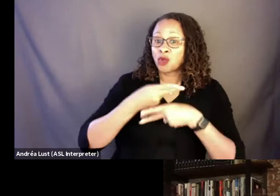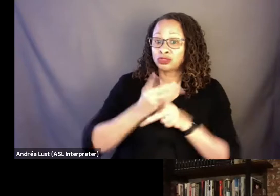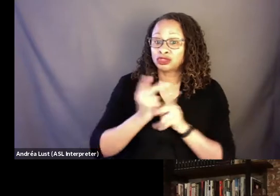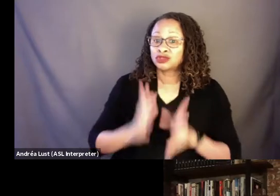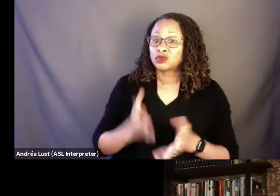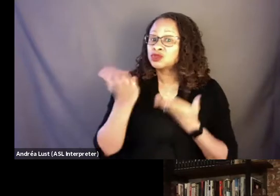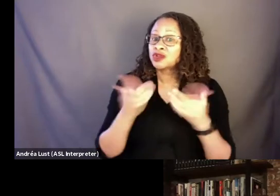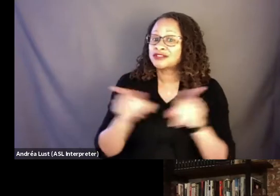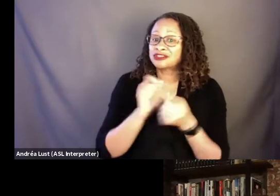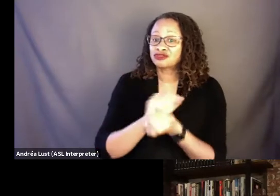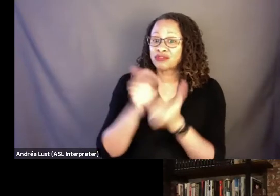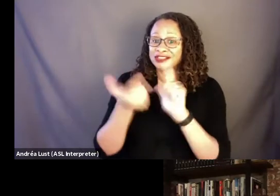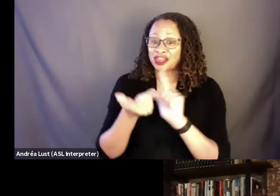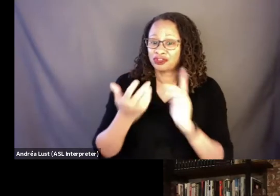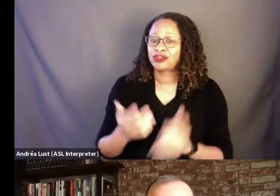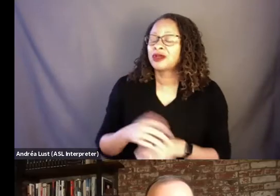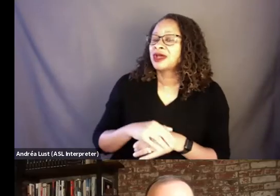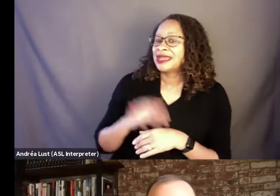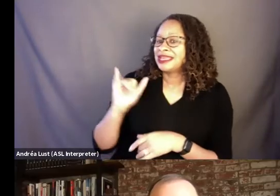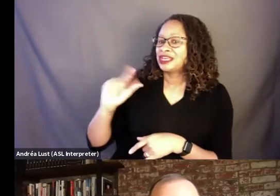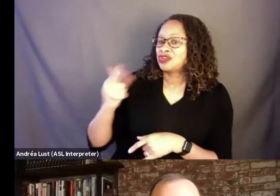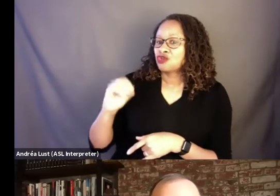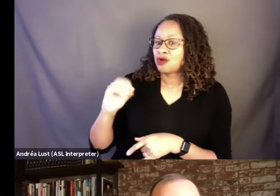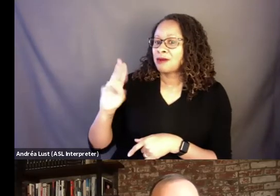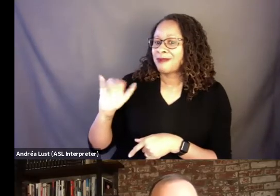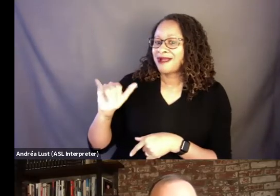Igor Myakotin. Thank you all for being here.